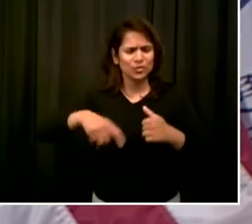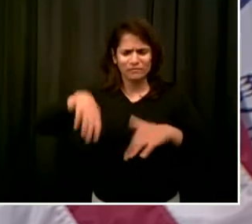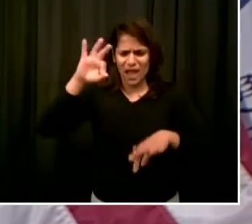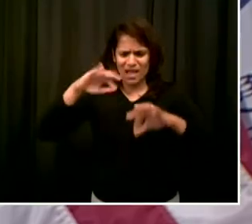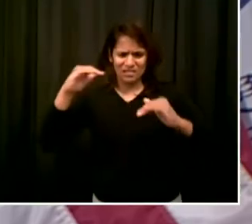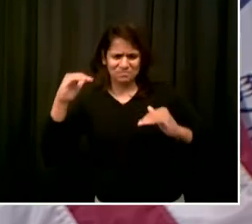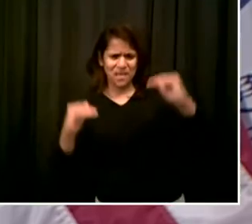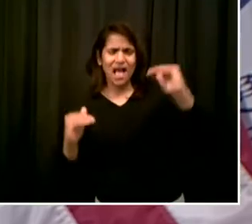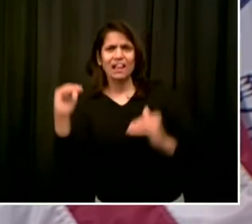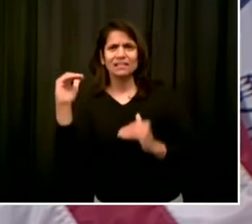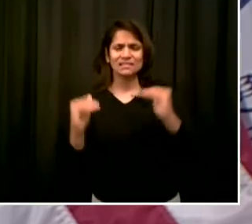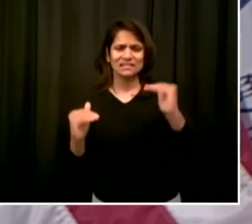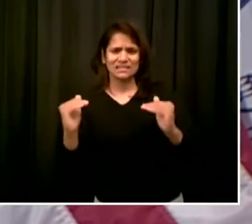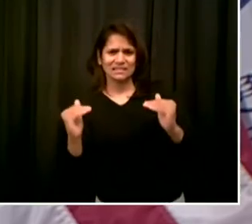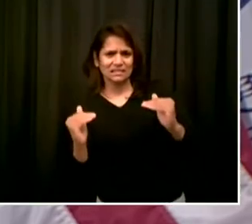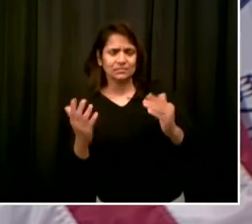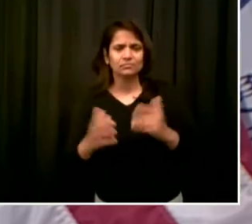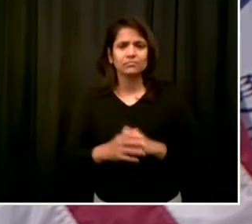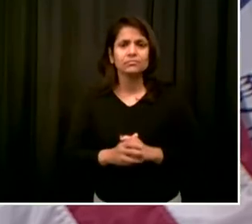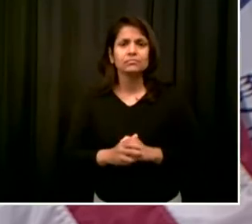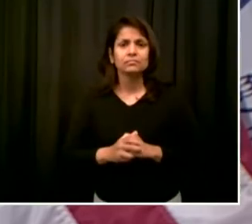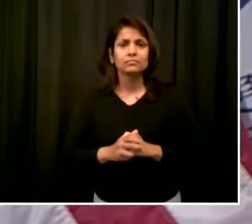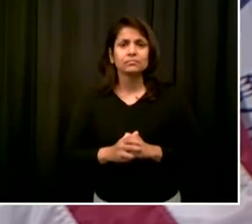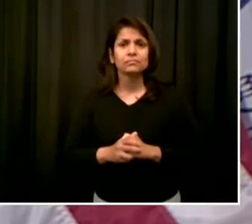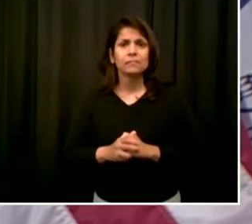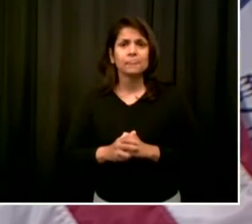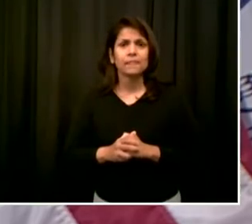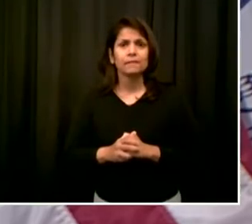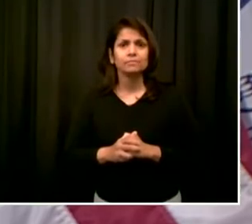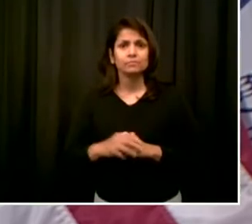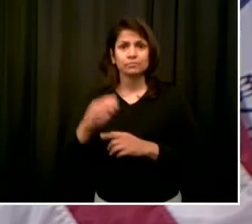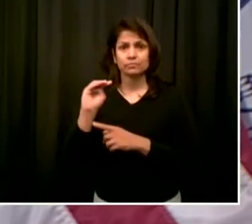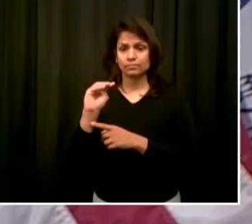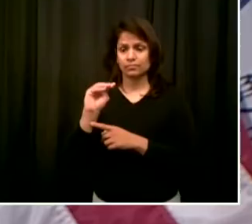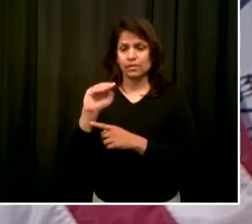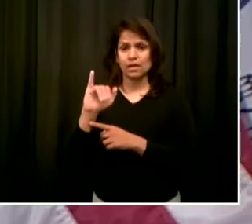AND I'M CONVINCED THAT WE WILL MAKE THAT BALANCE.